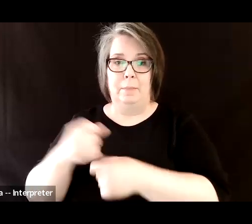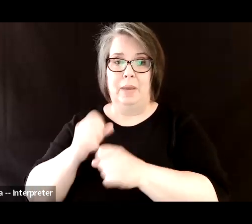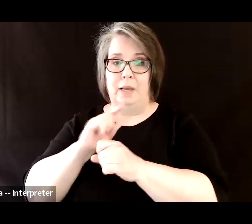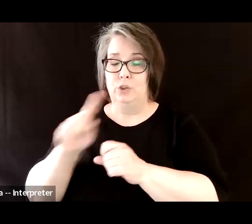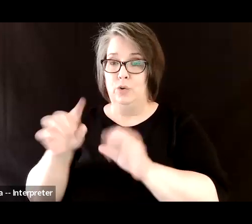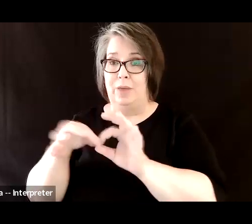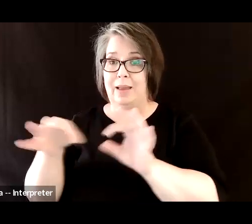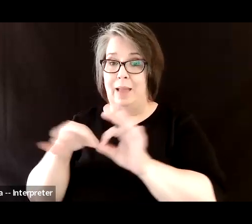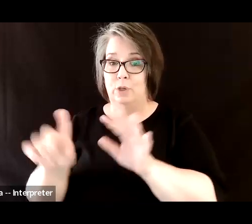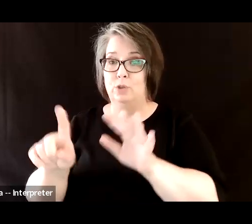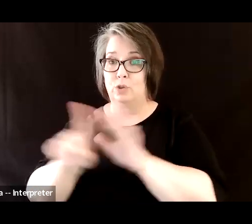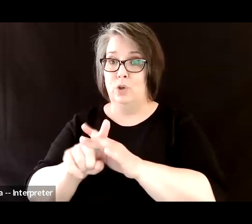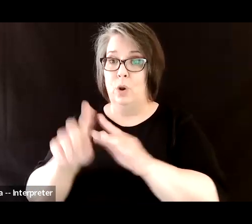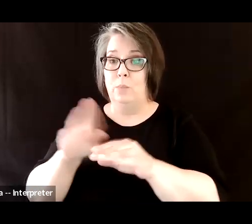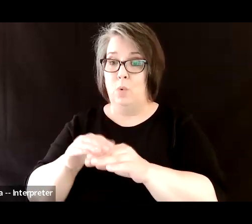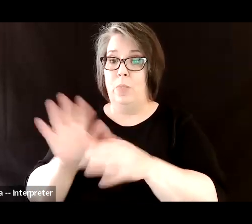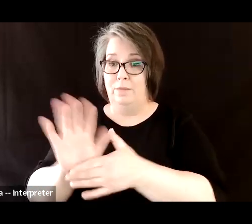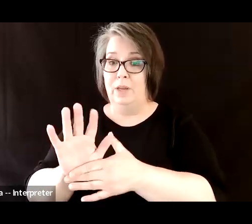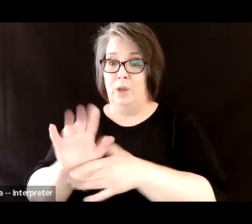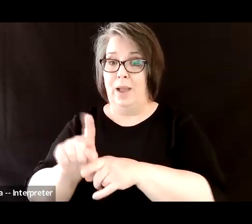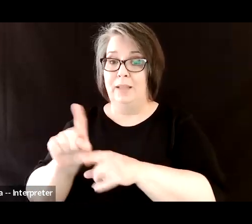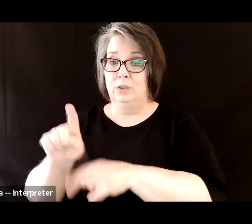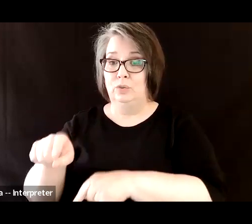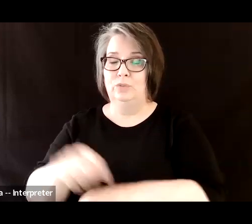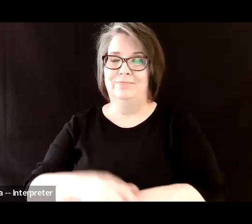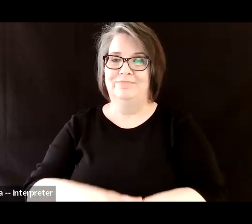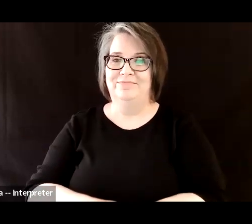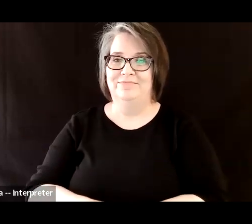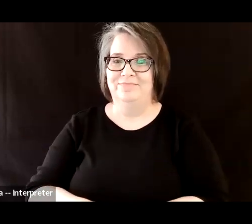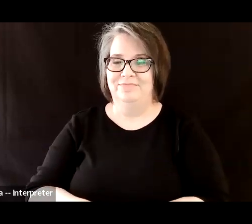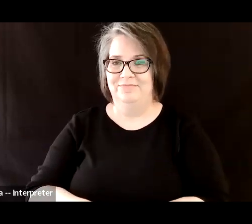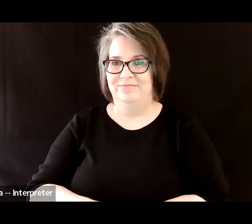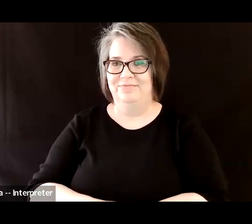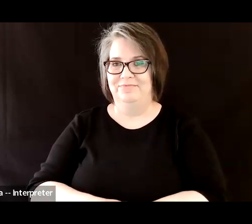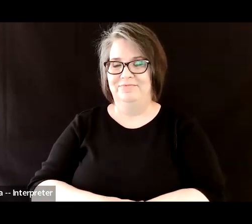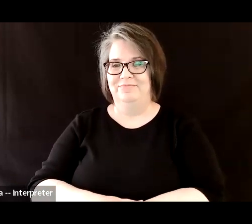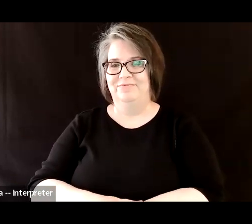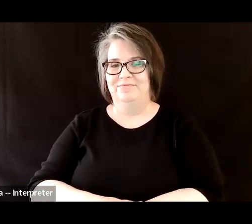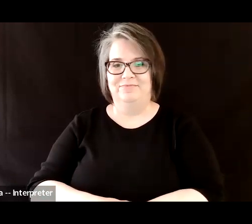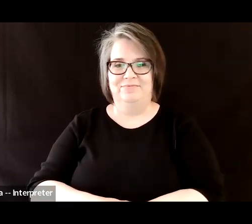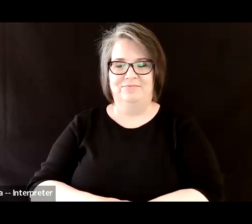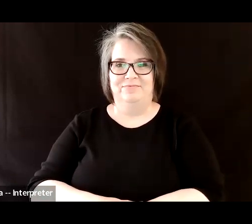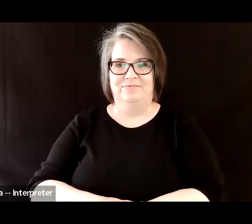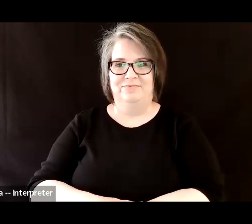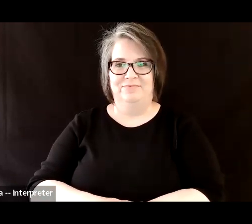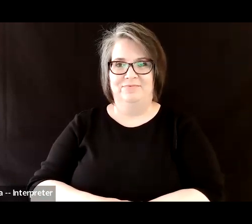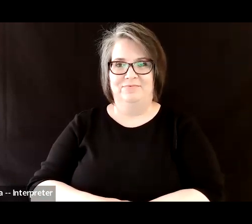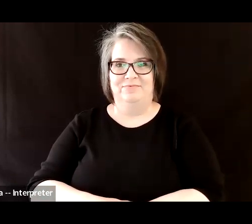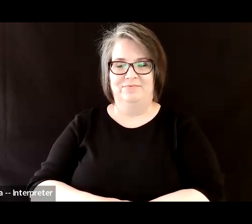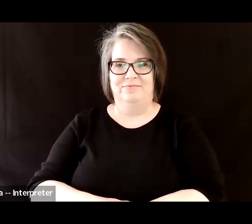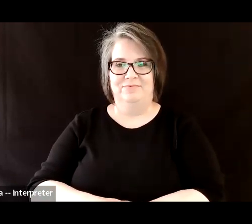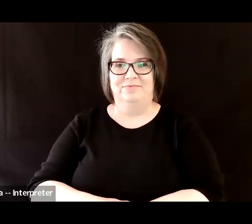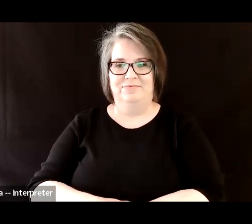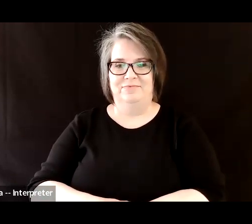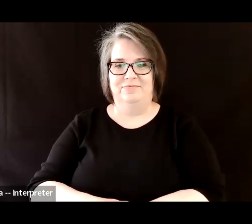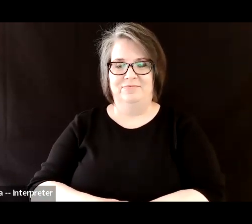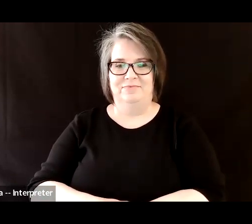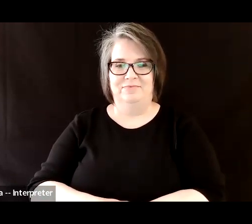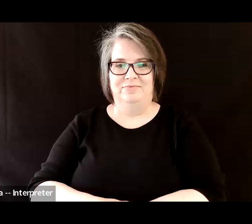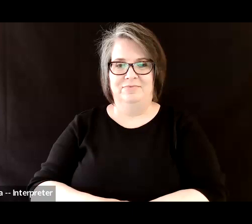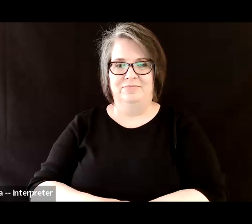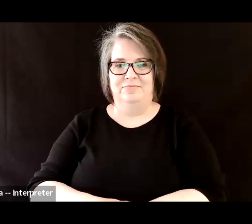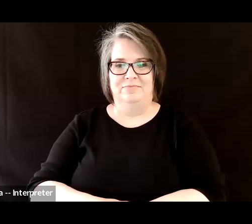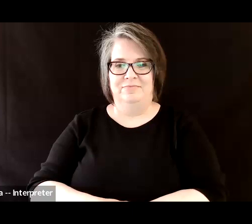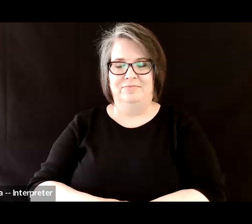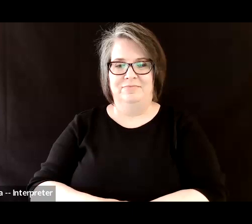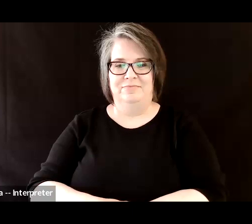are showing up on the video as they are supposed to.